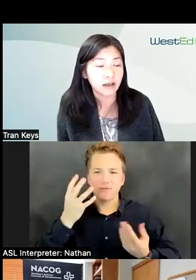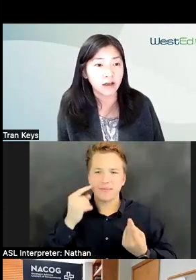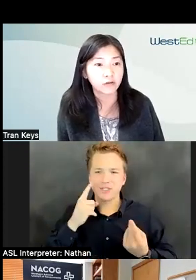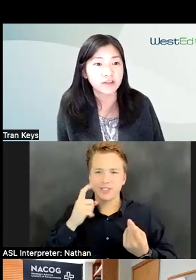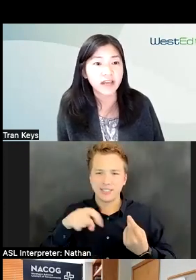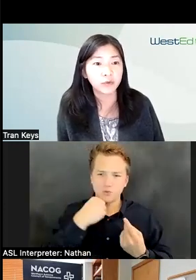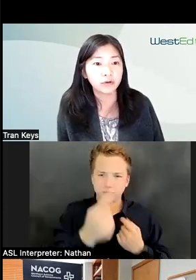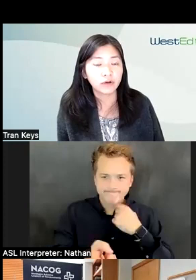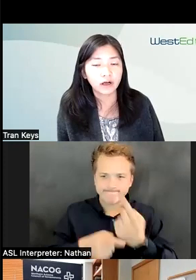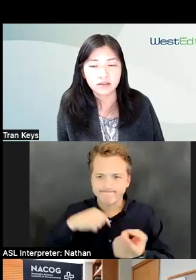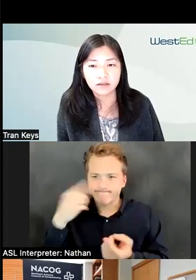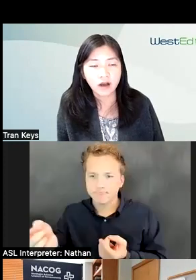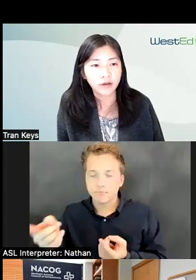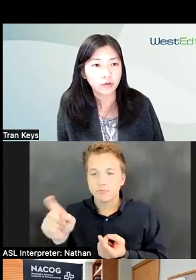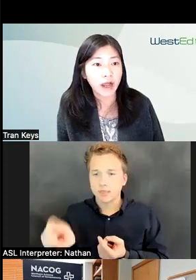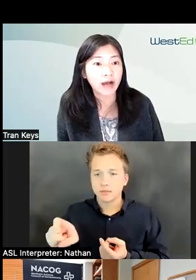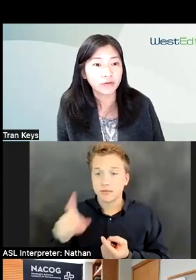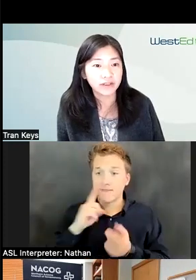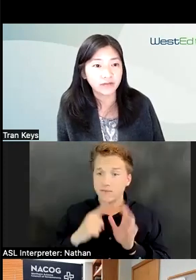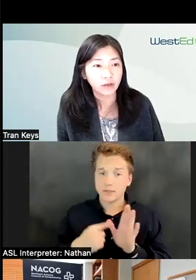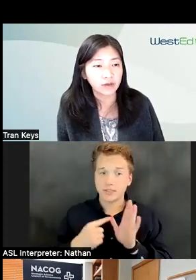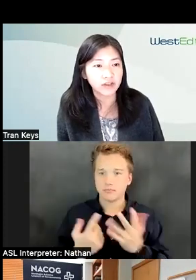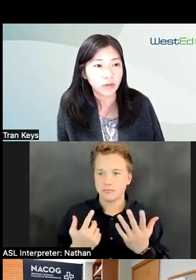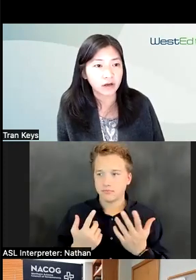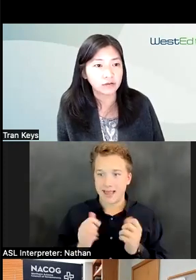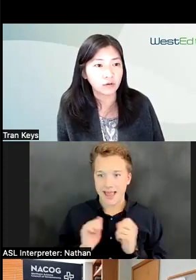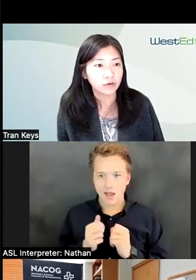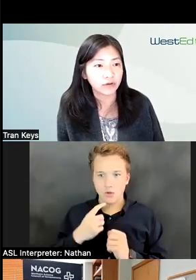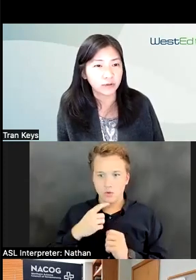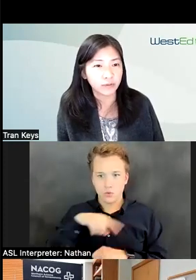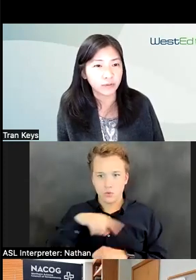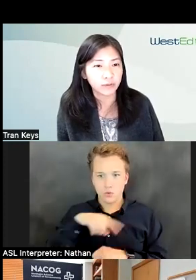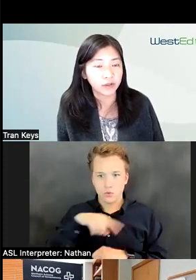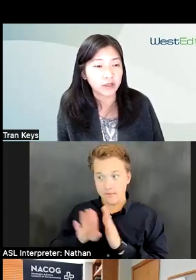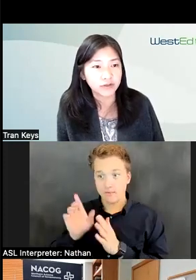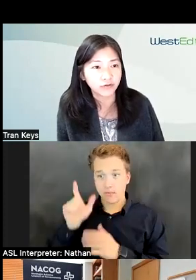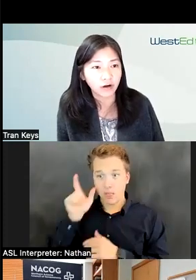For example, it's talking through how they develop the logic model. Who are the players involved?